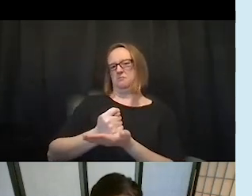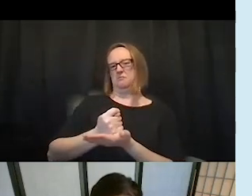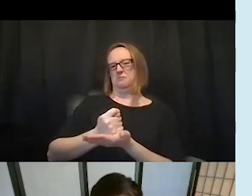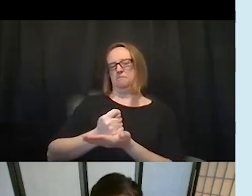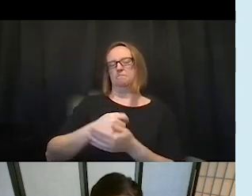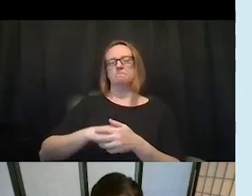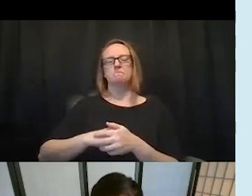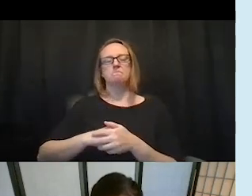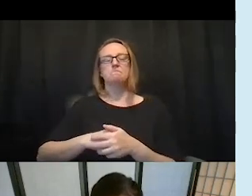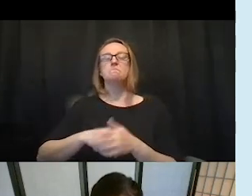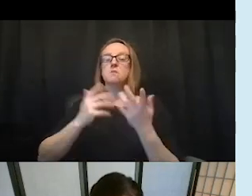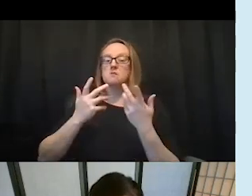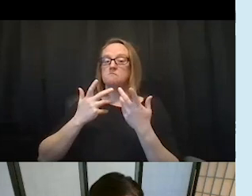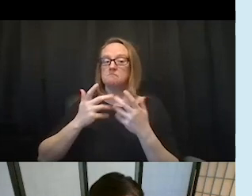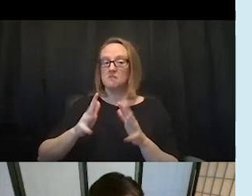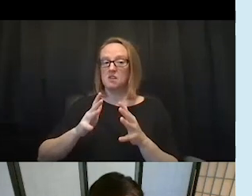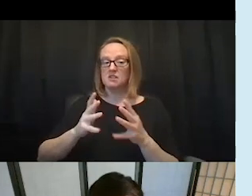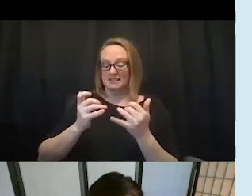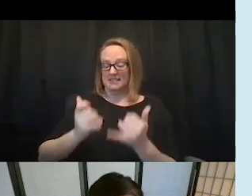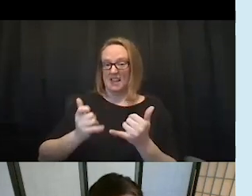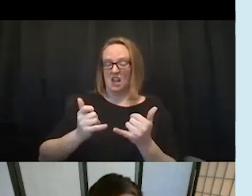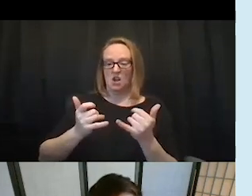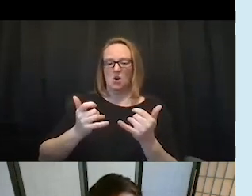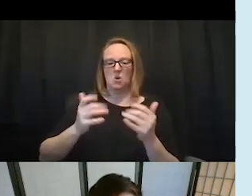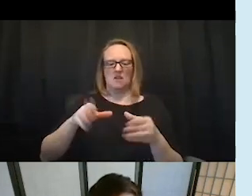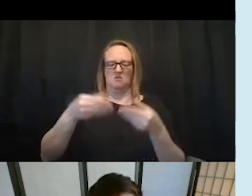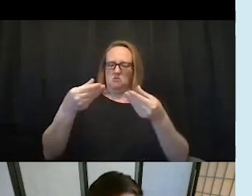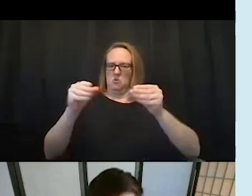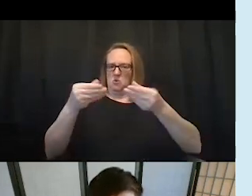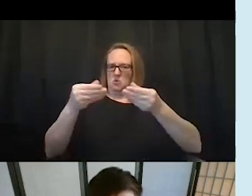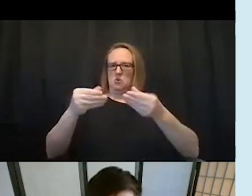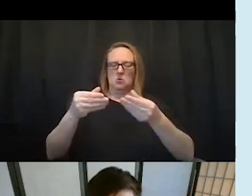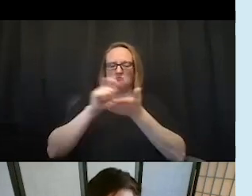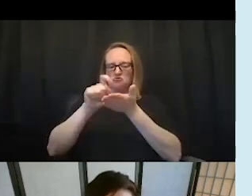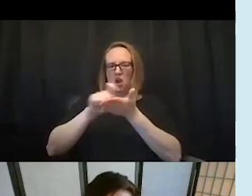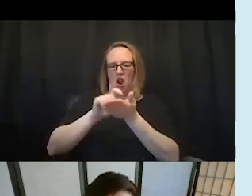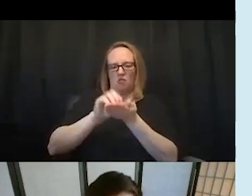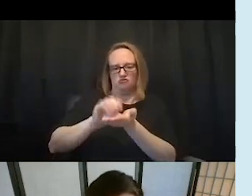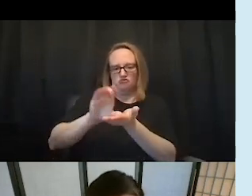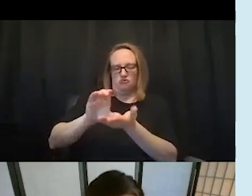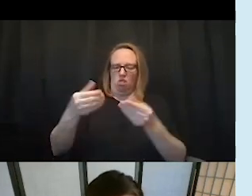to- to do something with some of this therapy so I- I got funding from North Carolina Arts Council